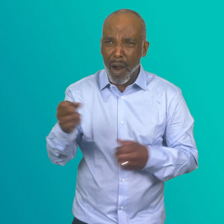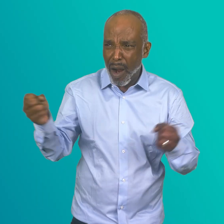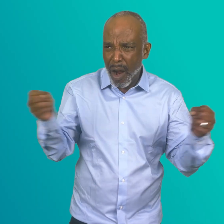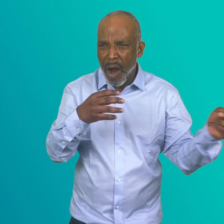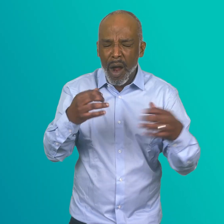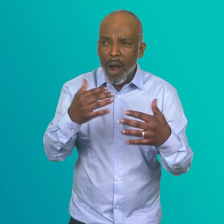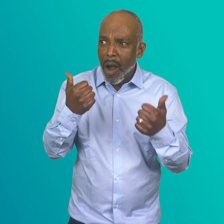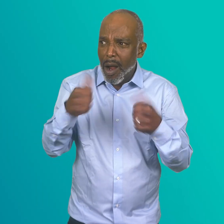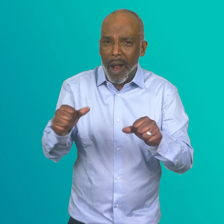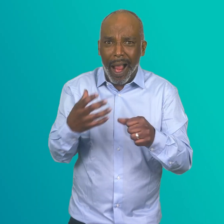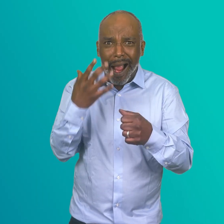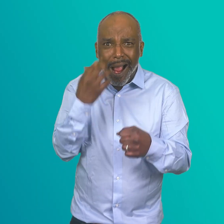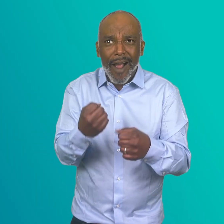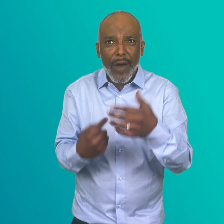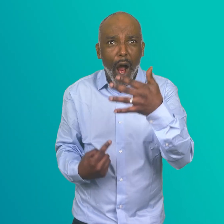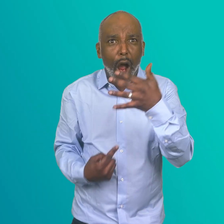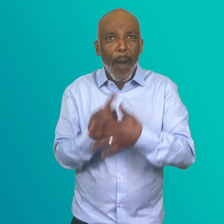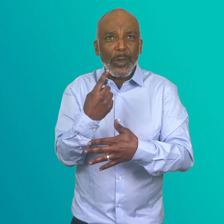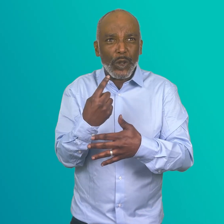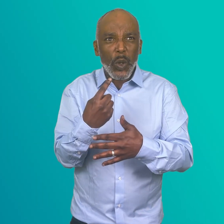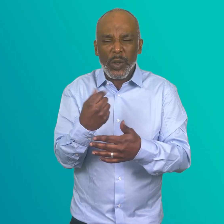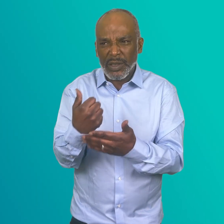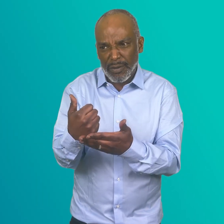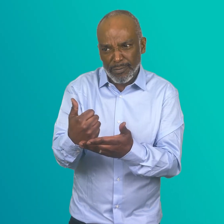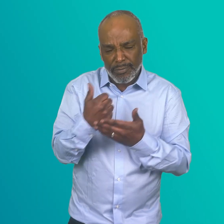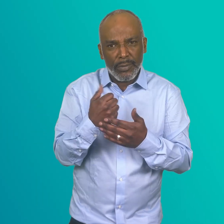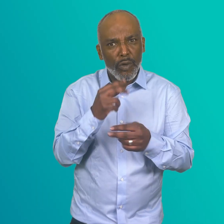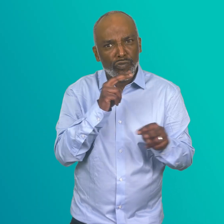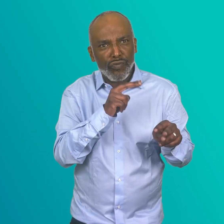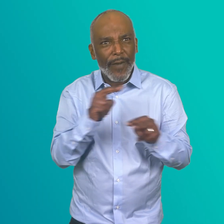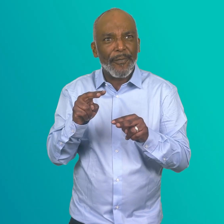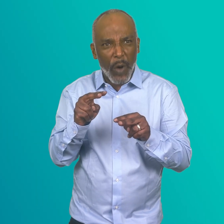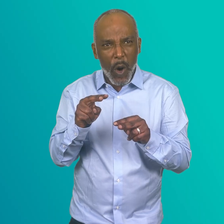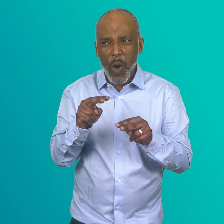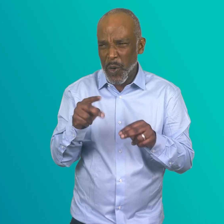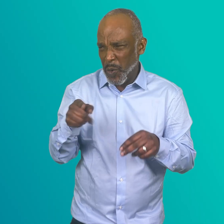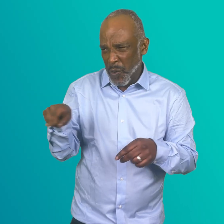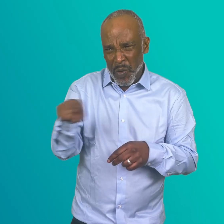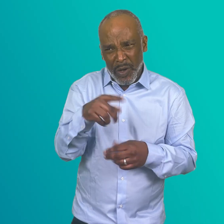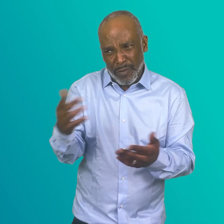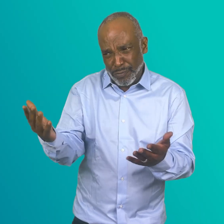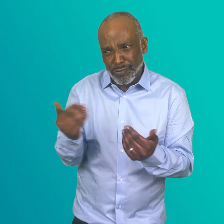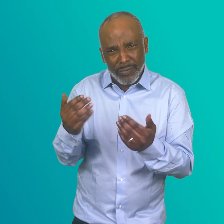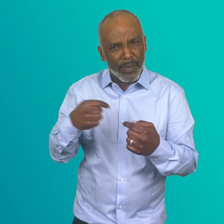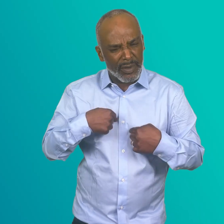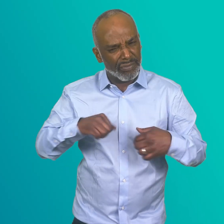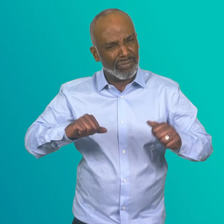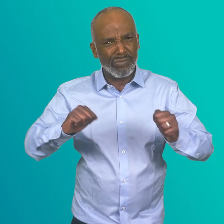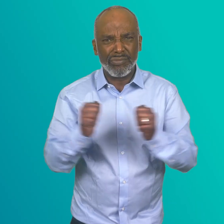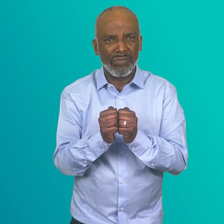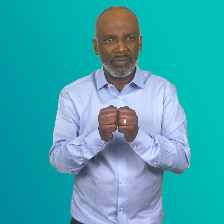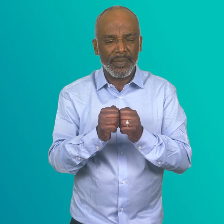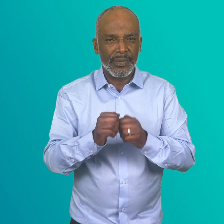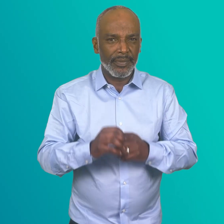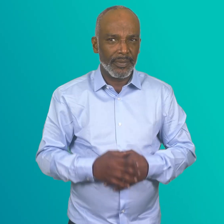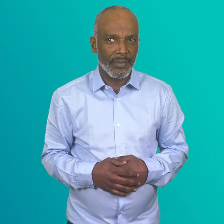have a genuine opportunity to shape this Review, and we agree.